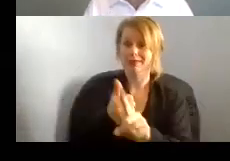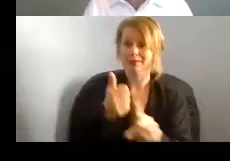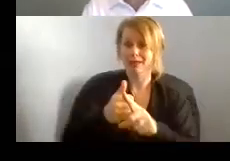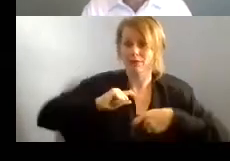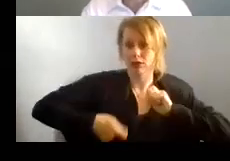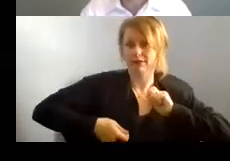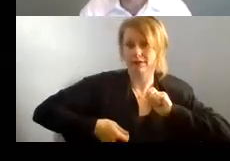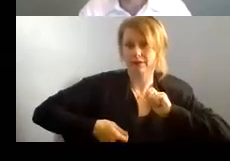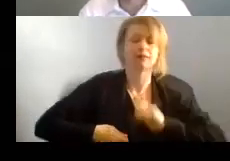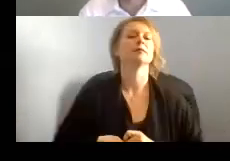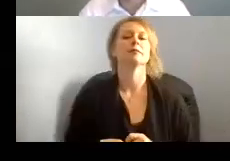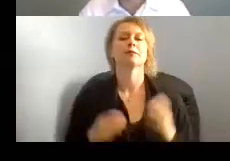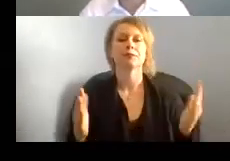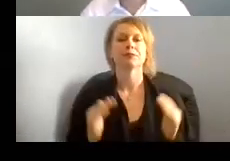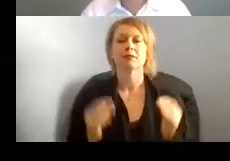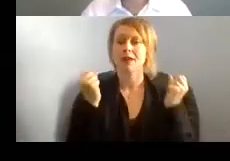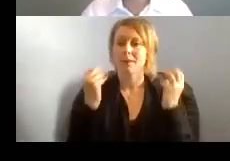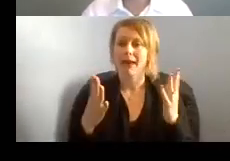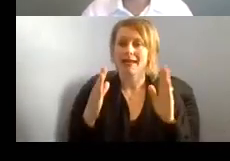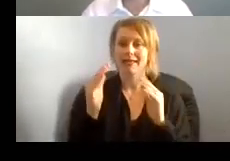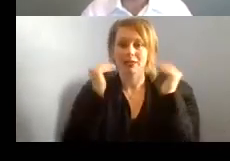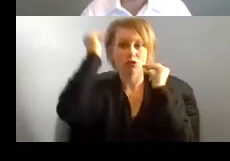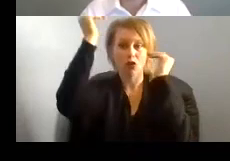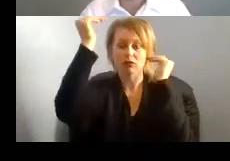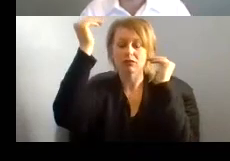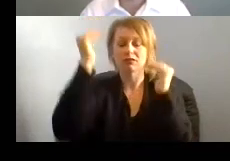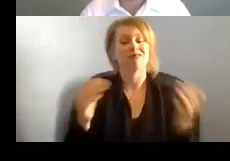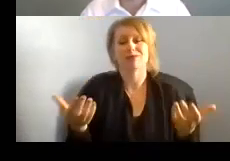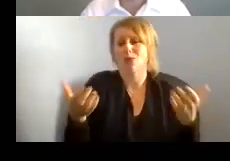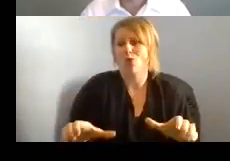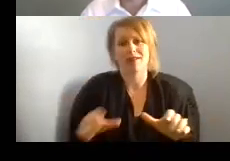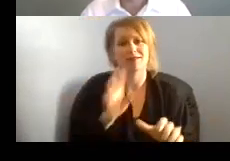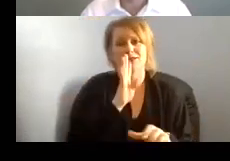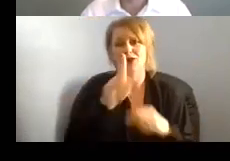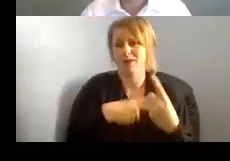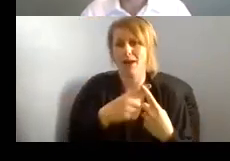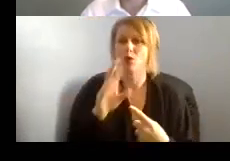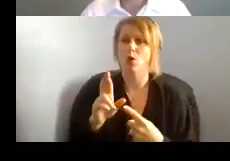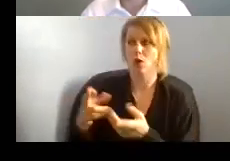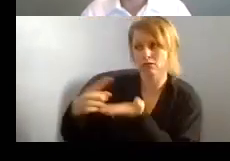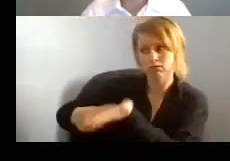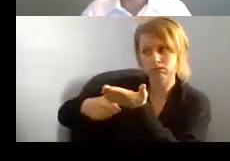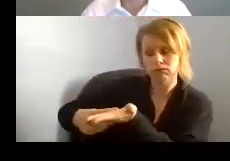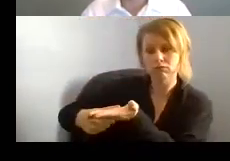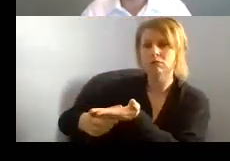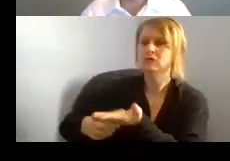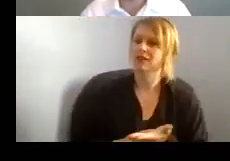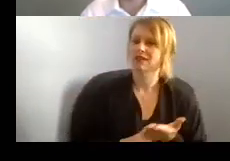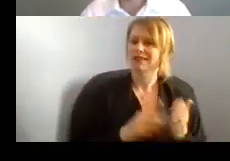Now, many adults, in turn, don’t want to talk about it or bring it up with children because they don’t think they know what to say to make things better.